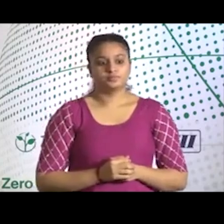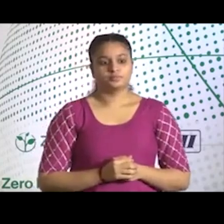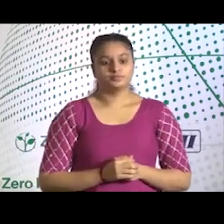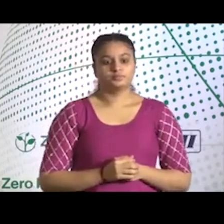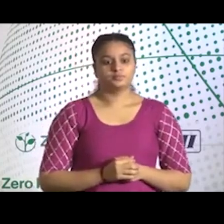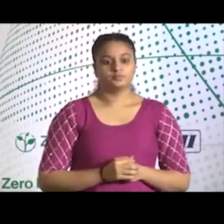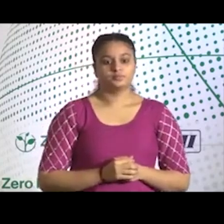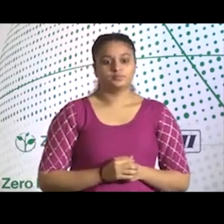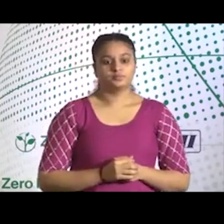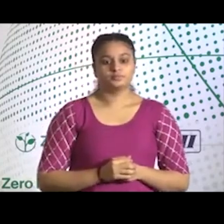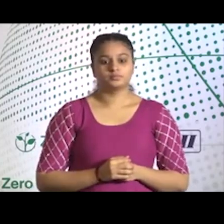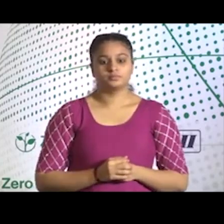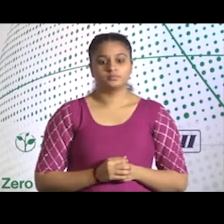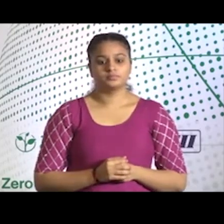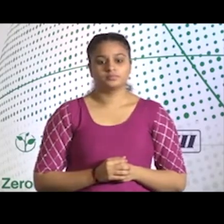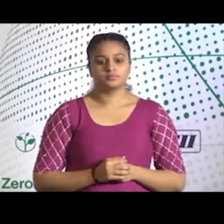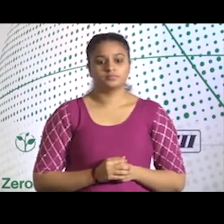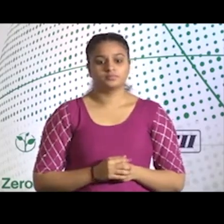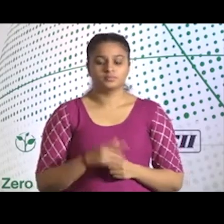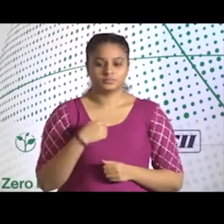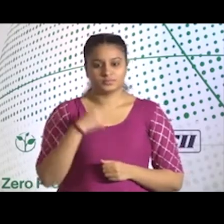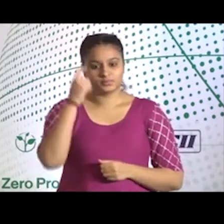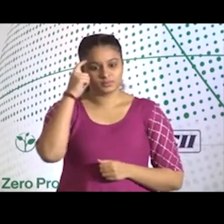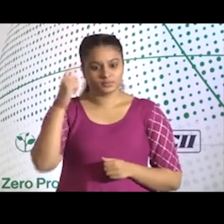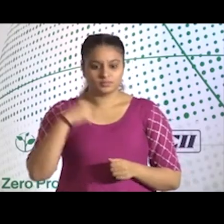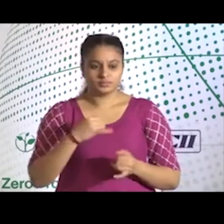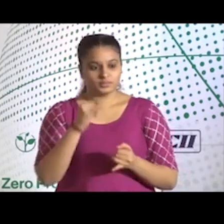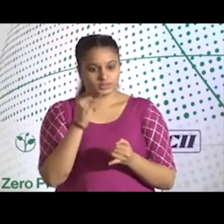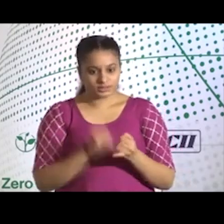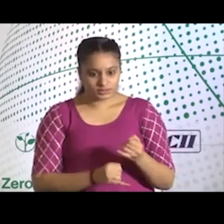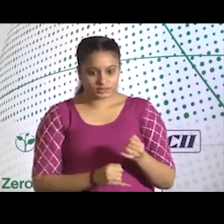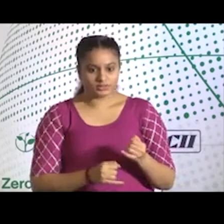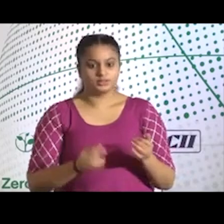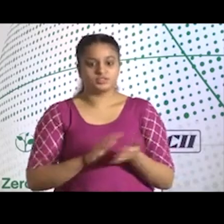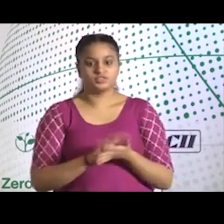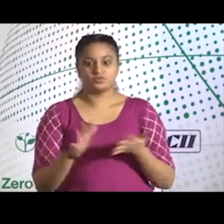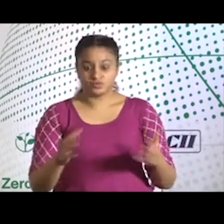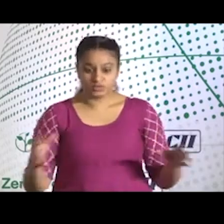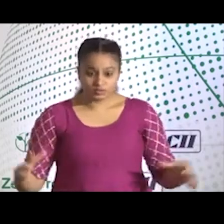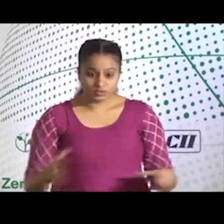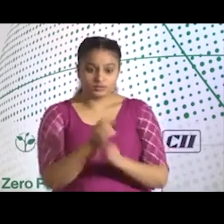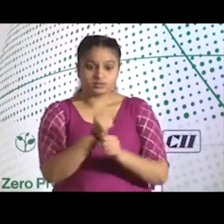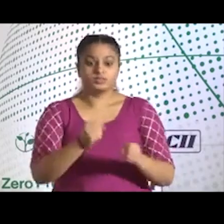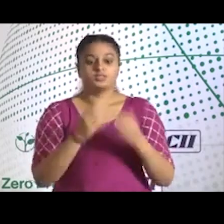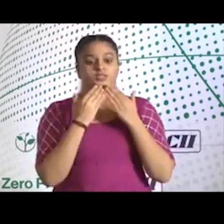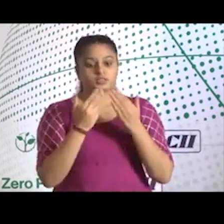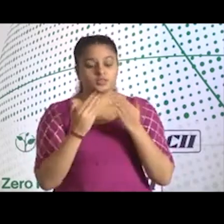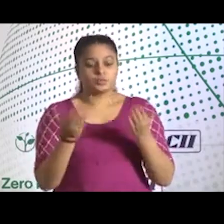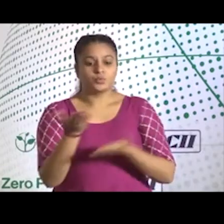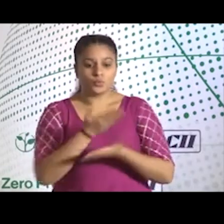I'm just going to end here and sum it up. Thank you so much for digging out.